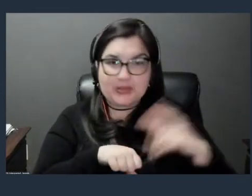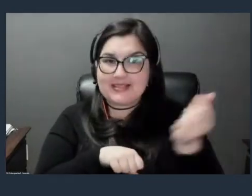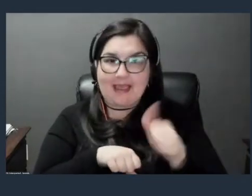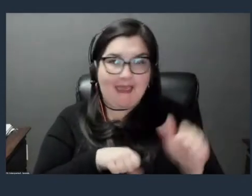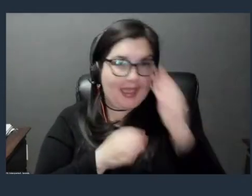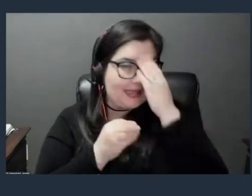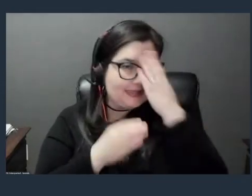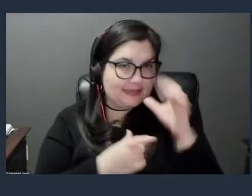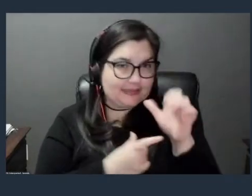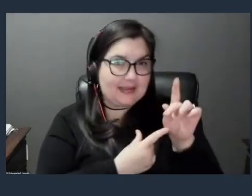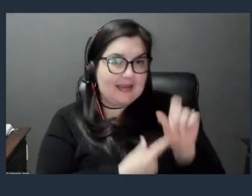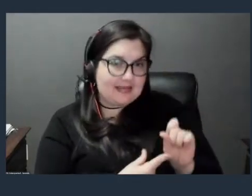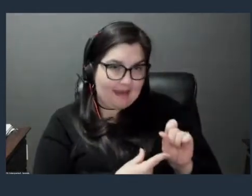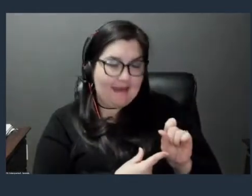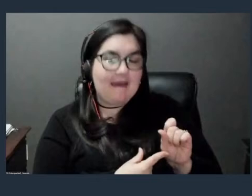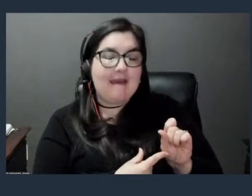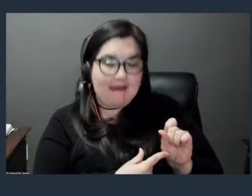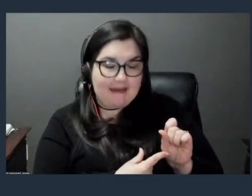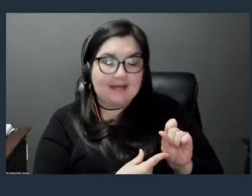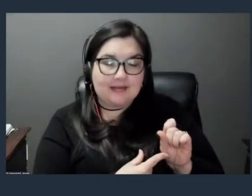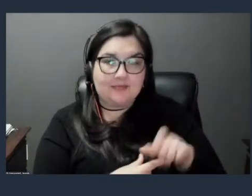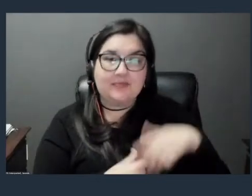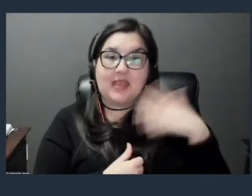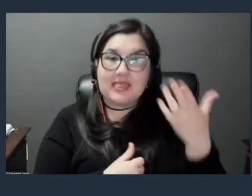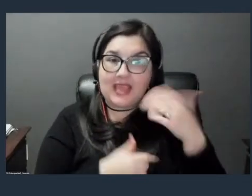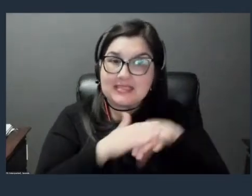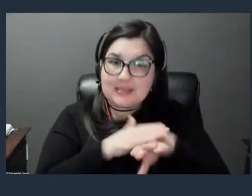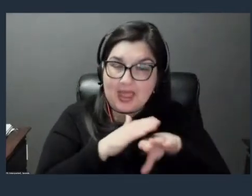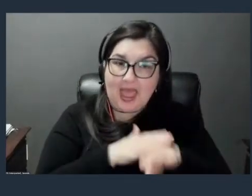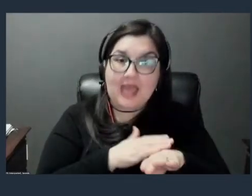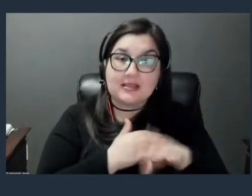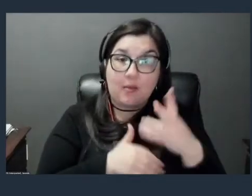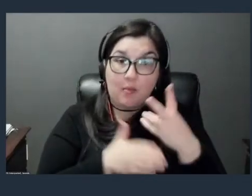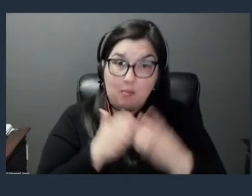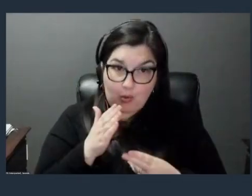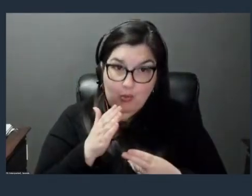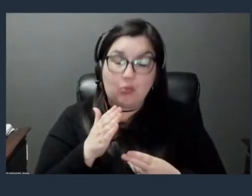is being accessed both by machines, by applications,